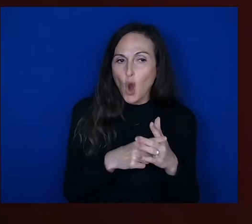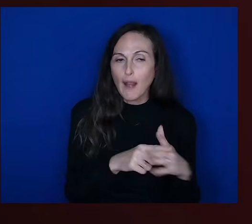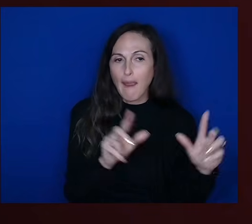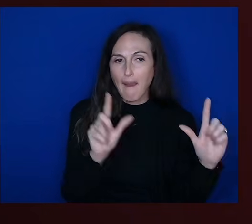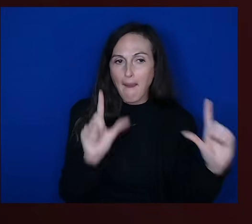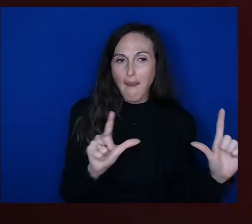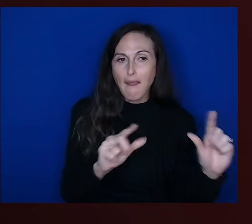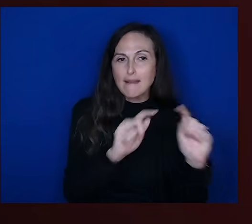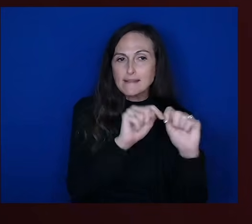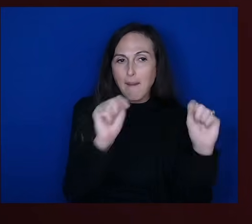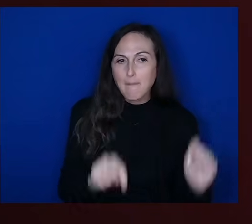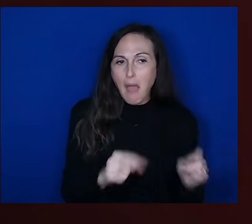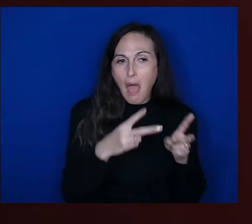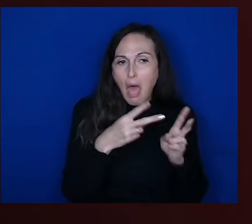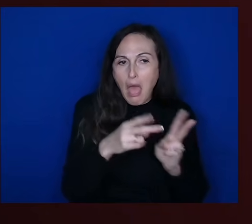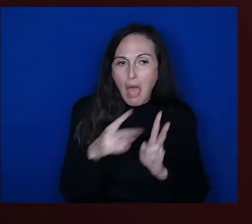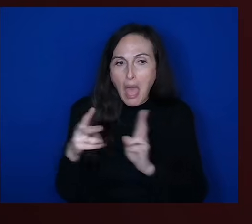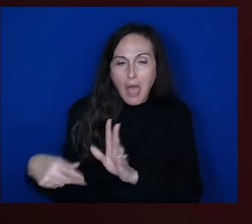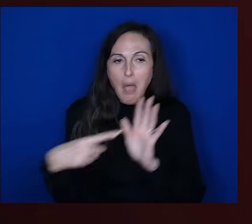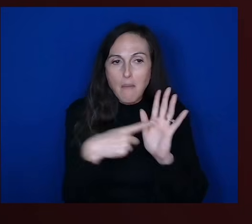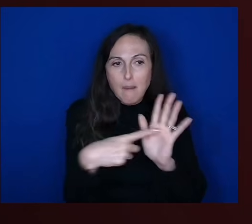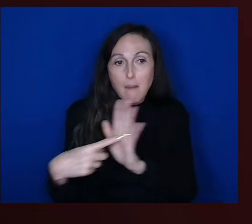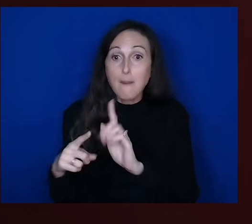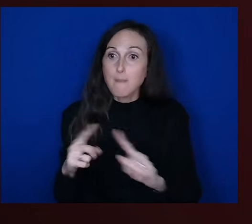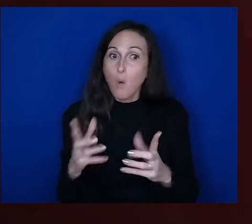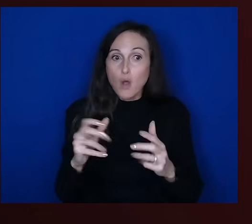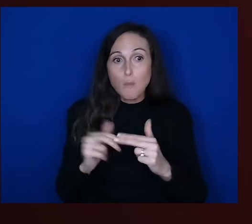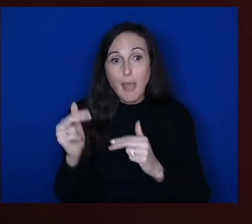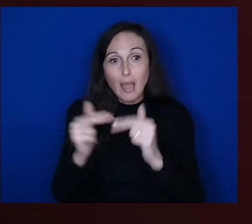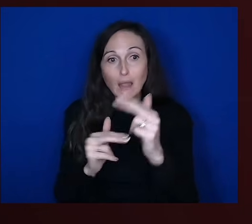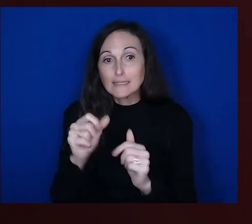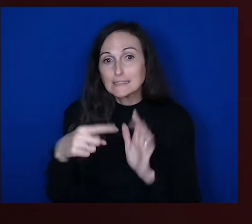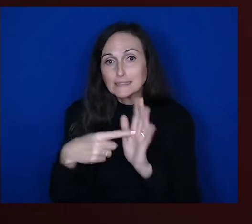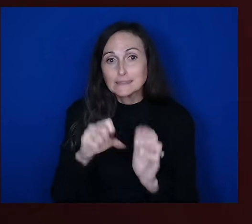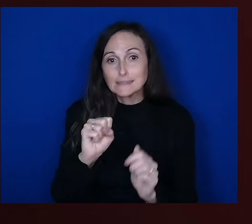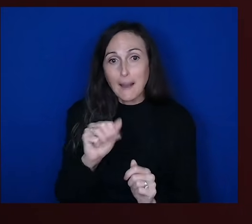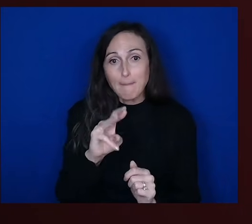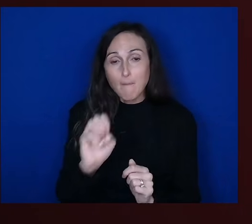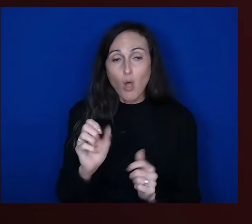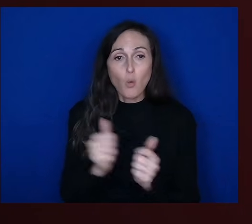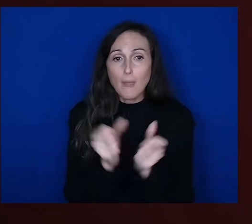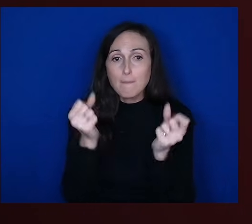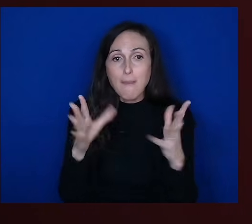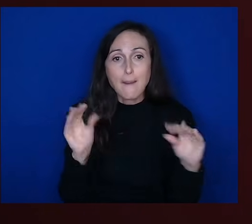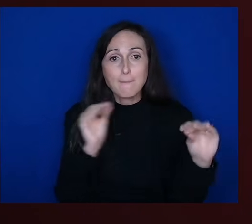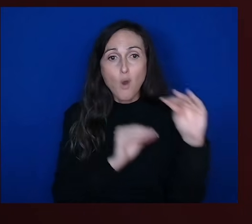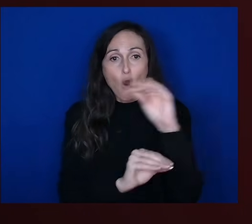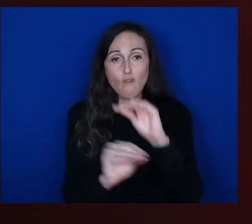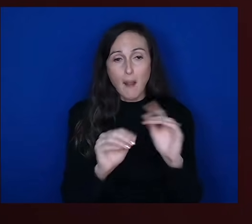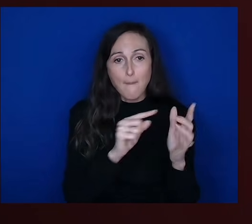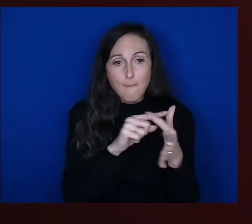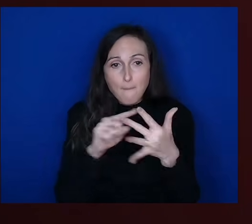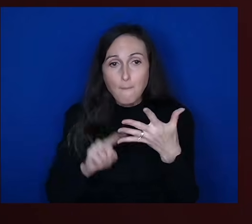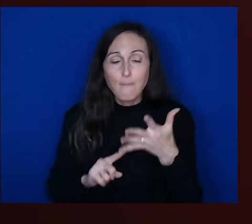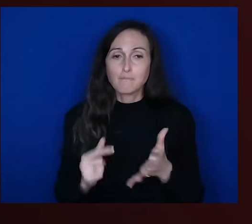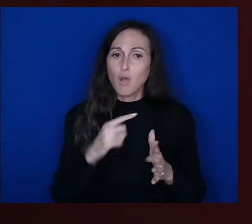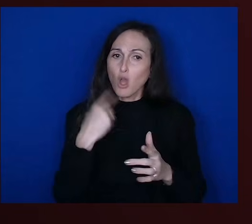a sample for you that has a lot of moving pieces and parts that looks a lot more like what your business systems